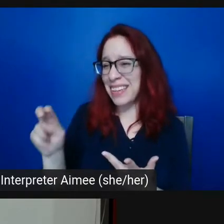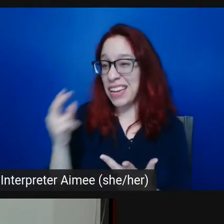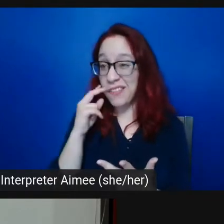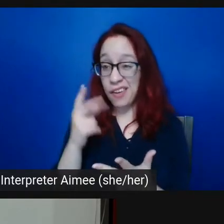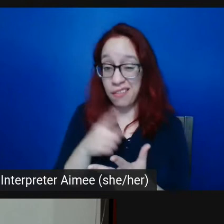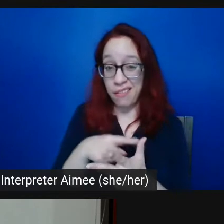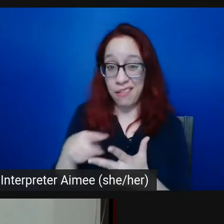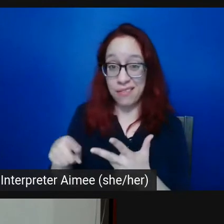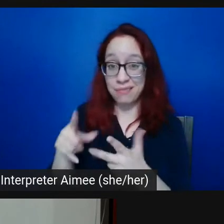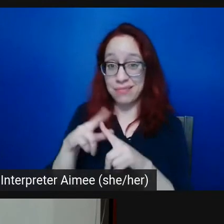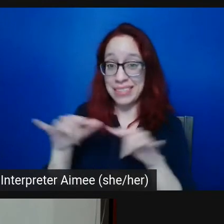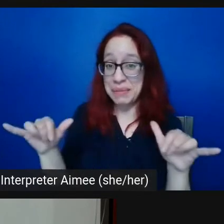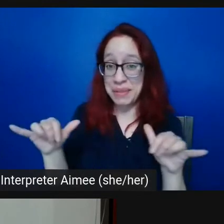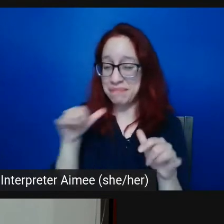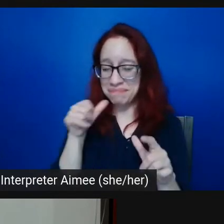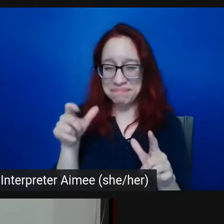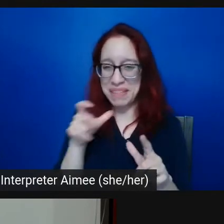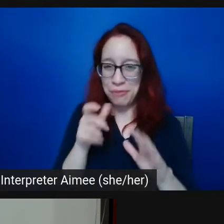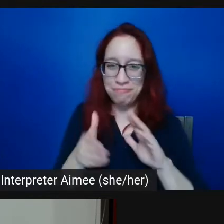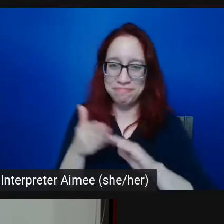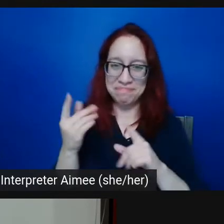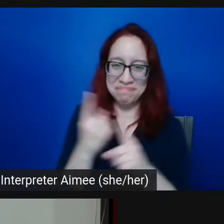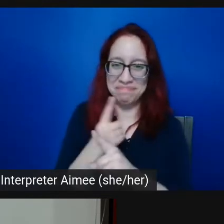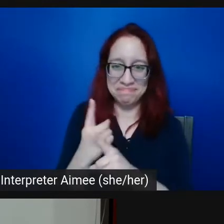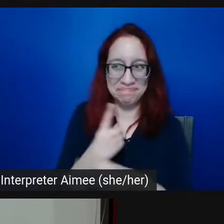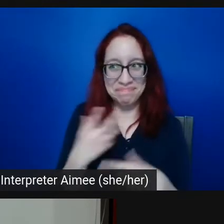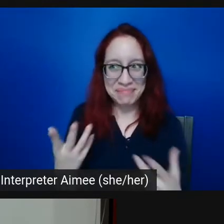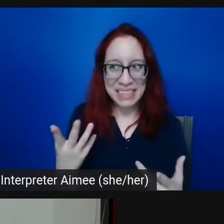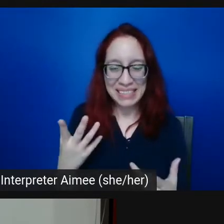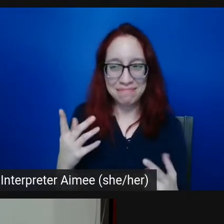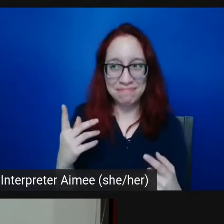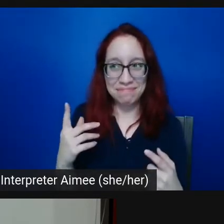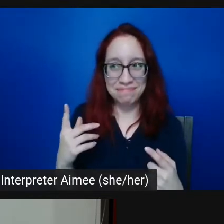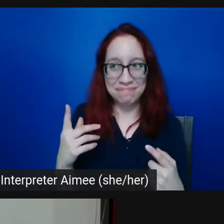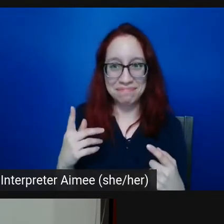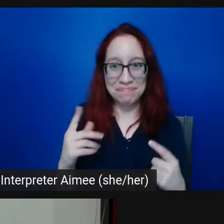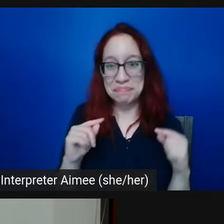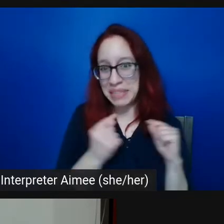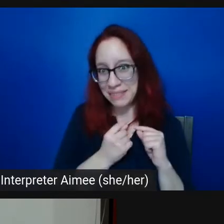just don't work properly, which is the real pain basically. Yes. Really interesting.